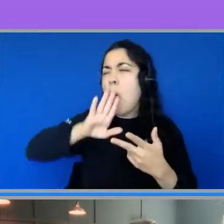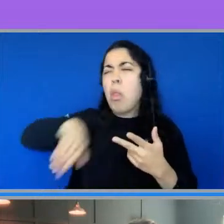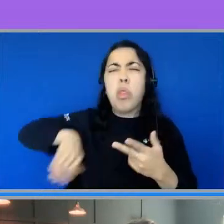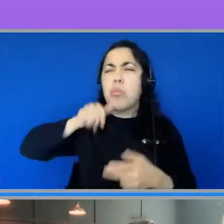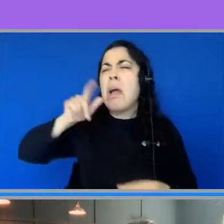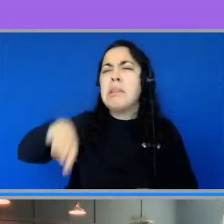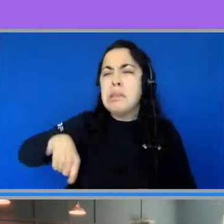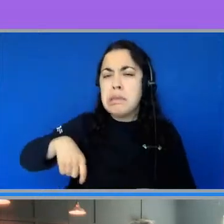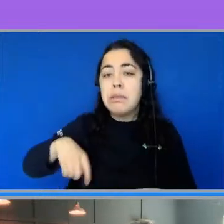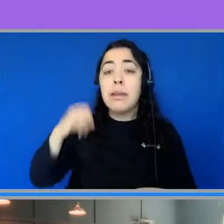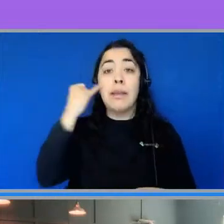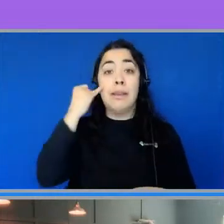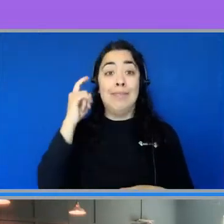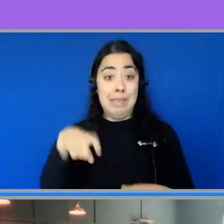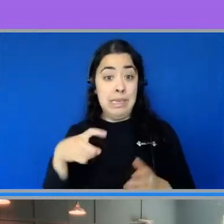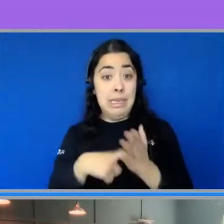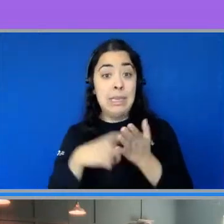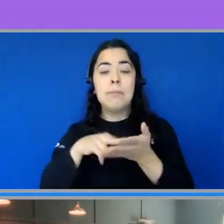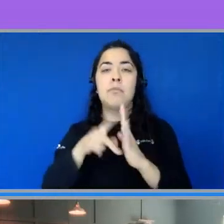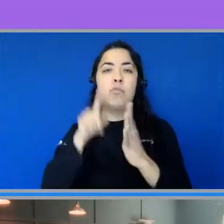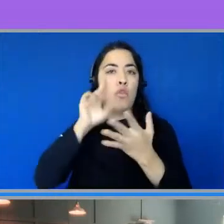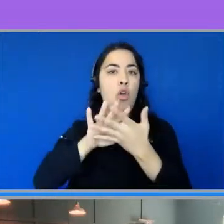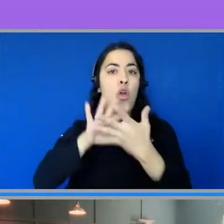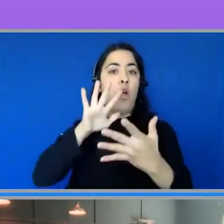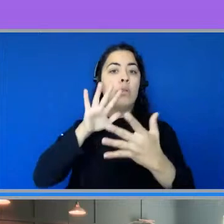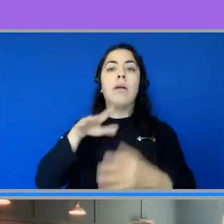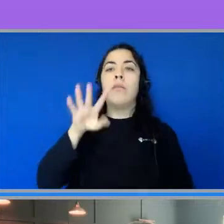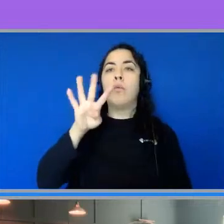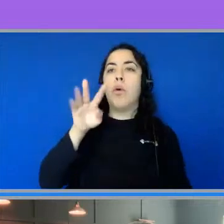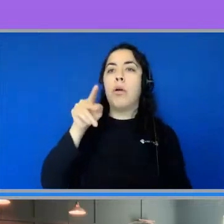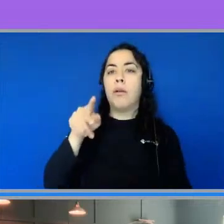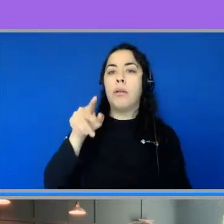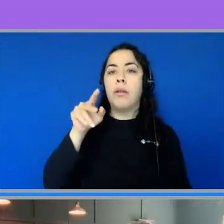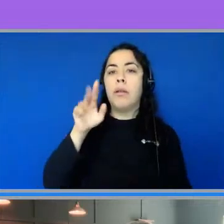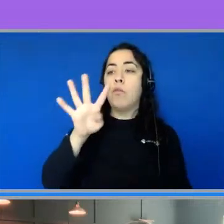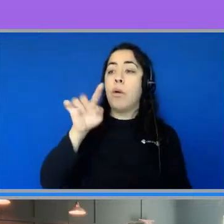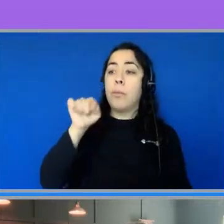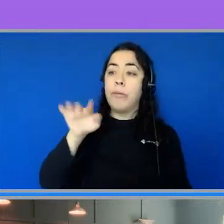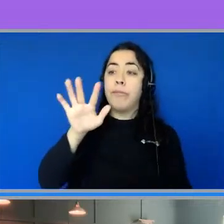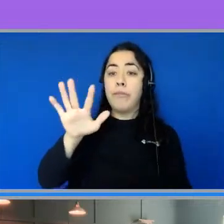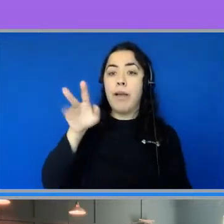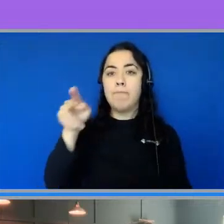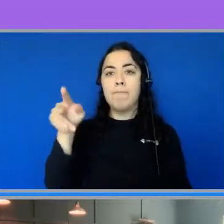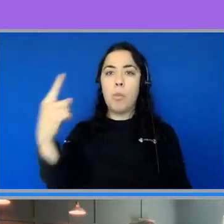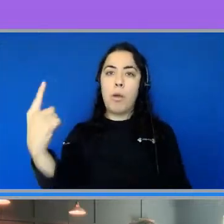contrast requirement should be 4.5 to 1. If it is helpful, the